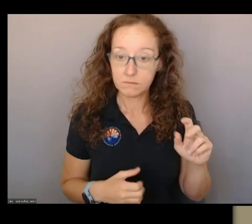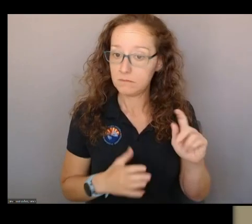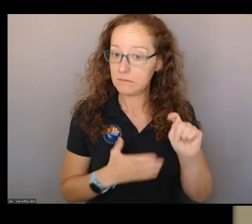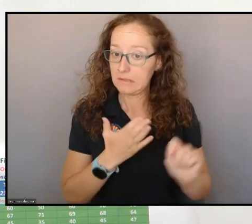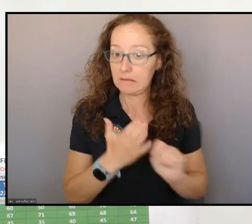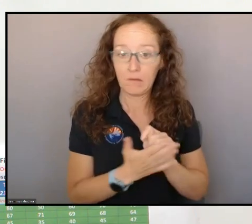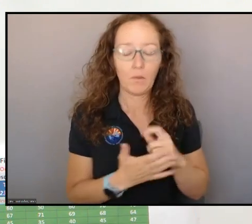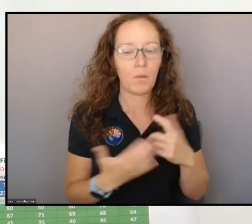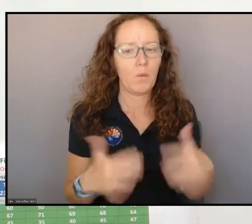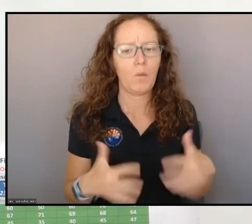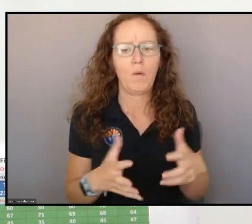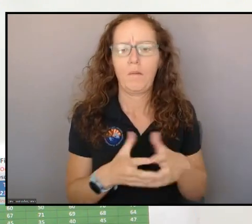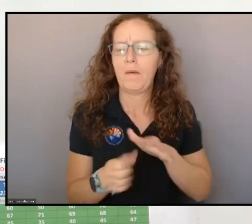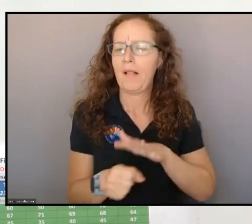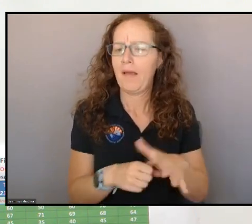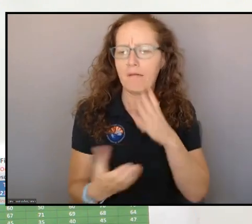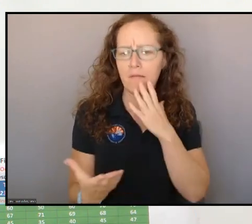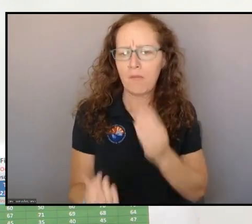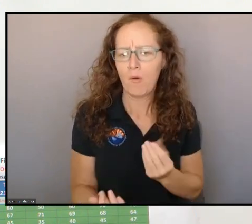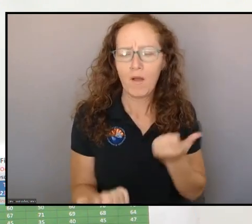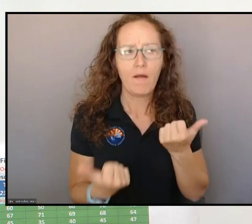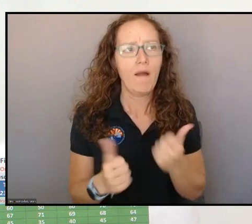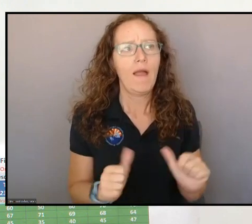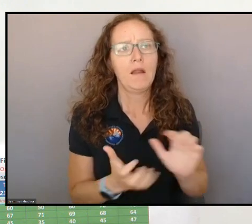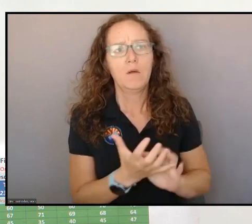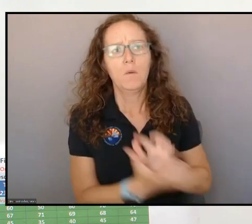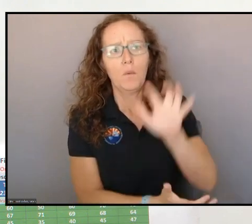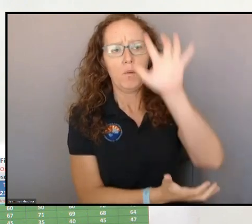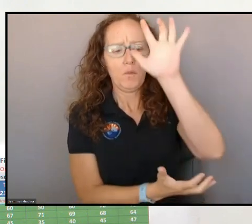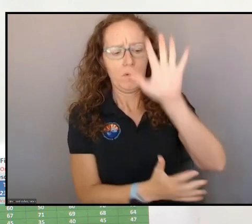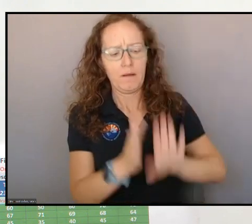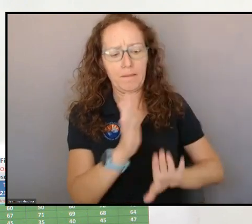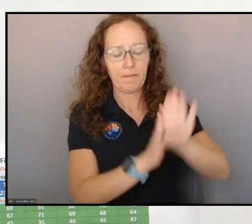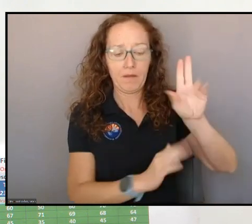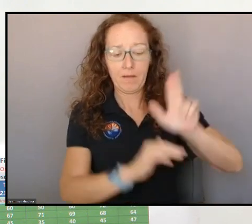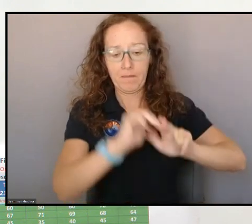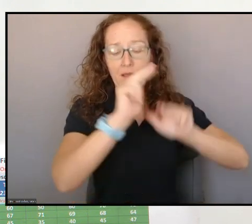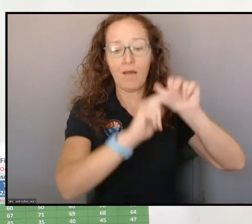develop will be capable of producing heavy rain. So, definitely something we're going to be watching. But like I